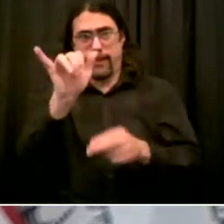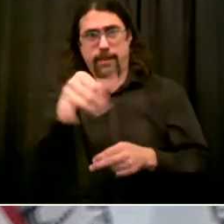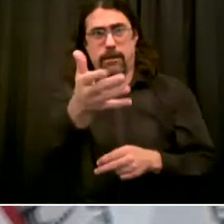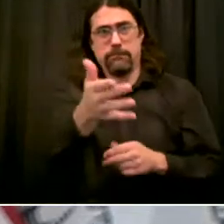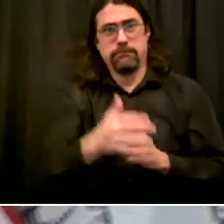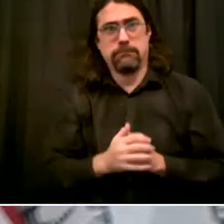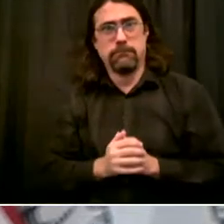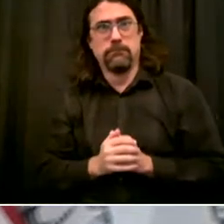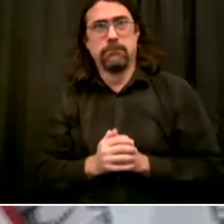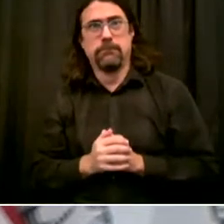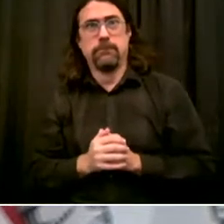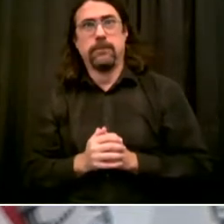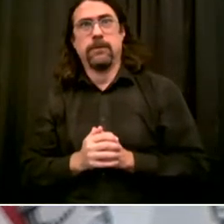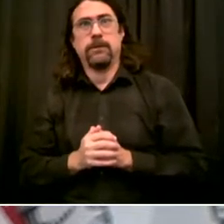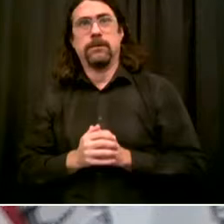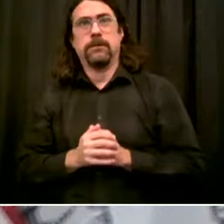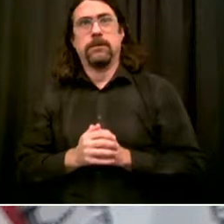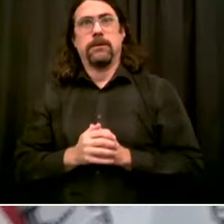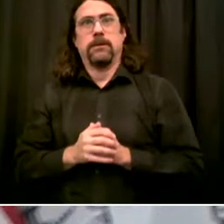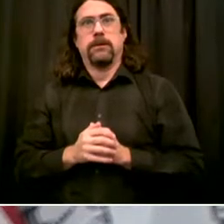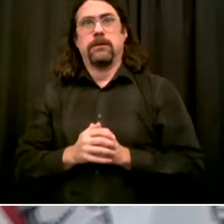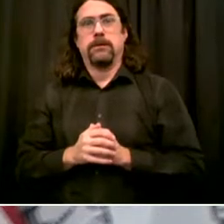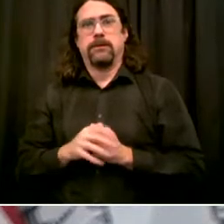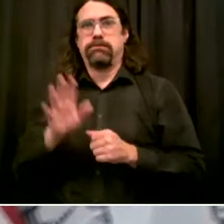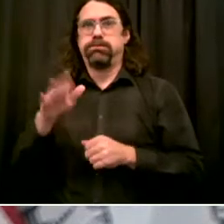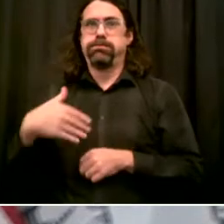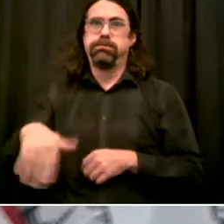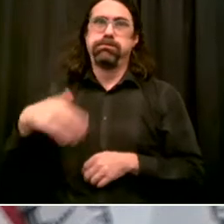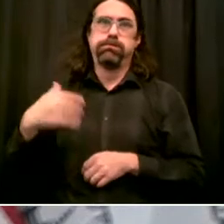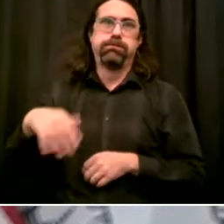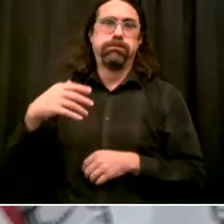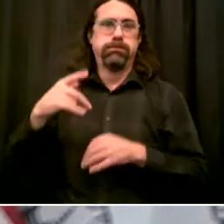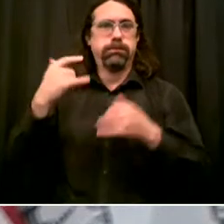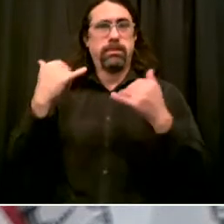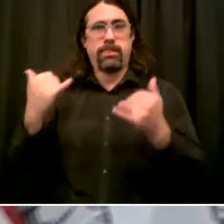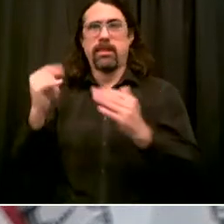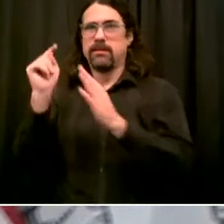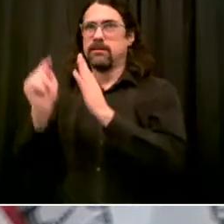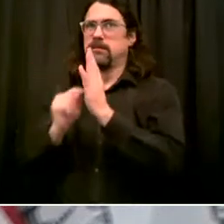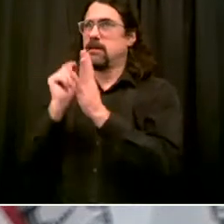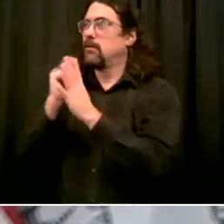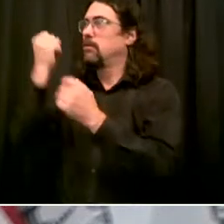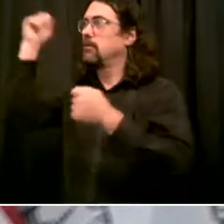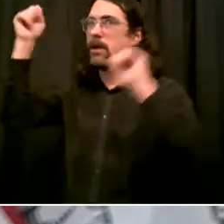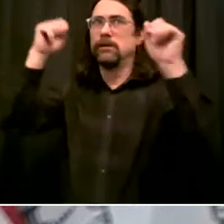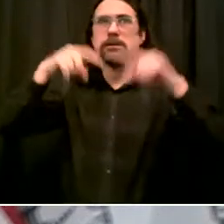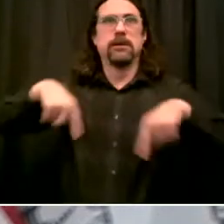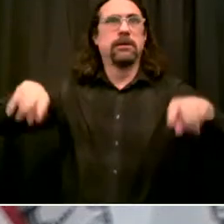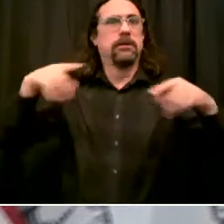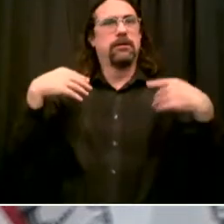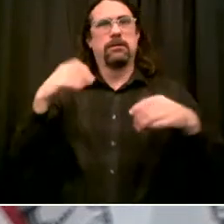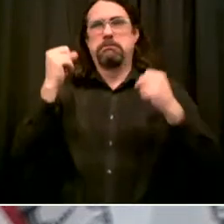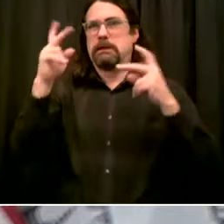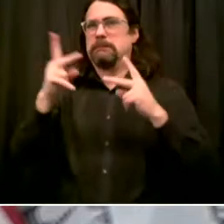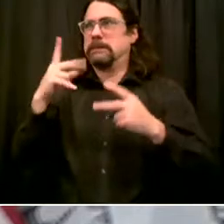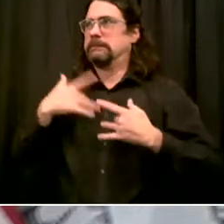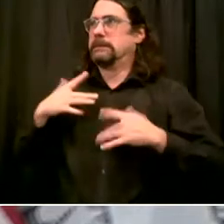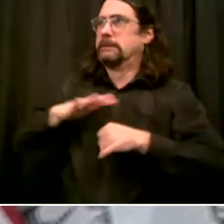THERE ARE SUCH DEEP FEELINGS